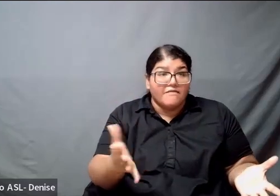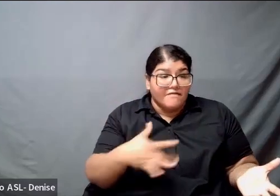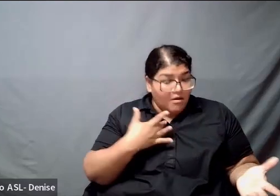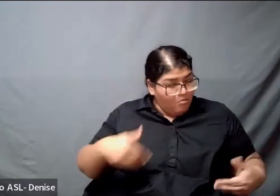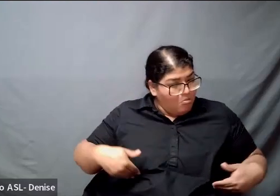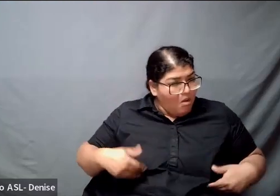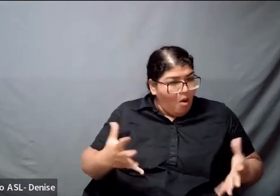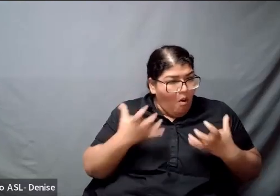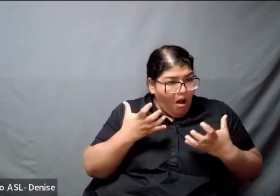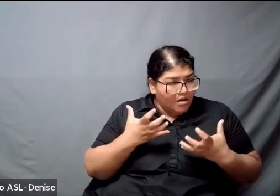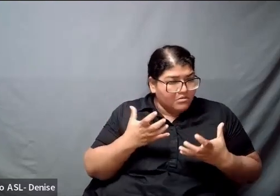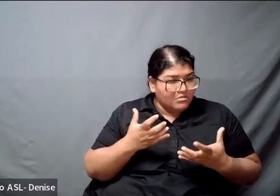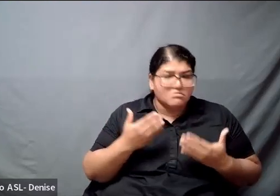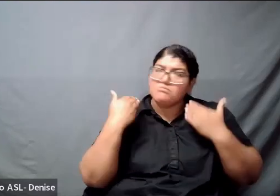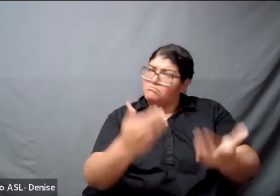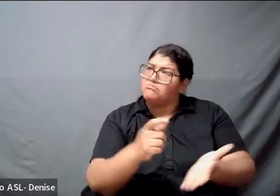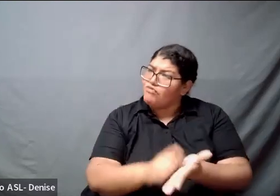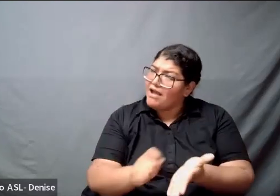write and show your writing to people,